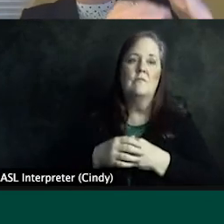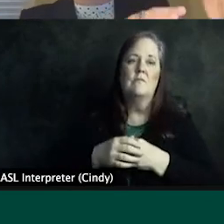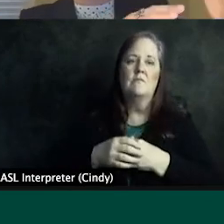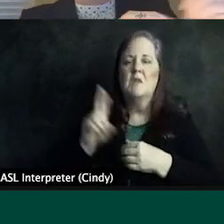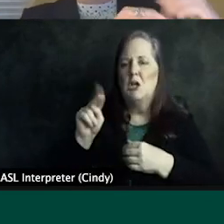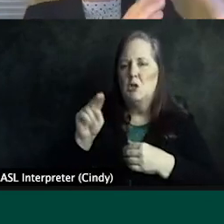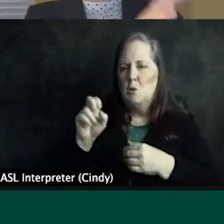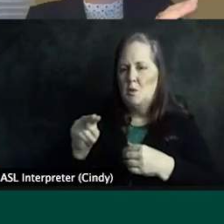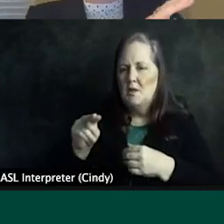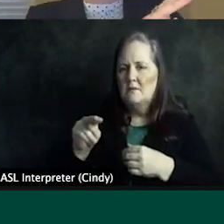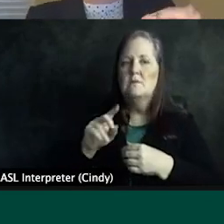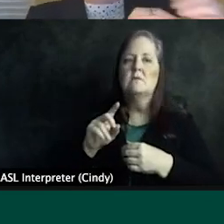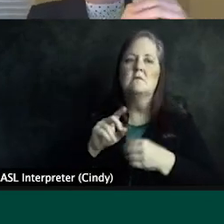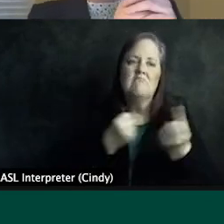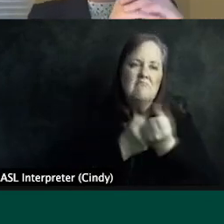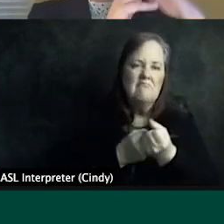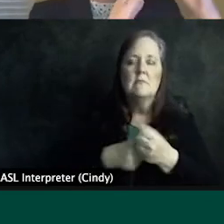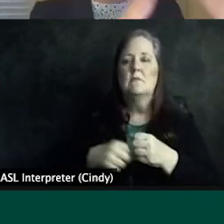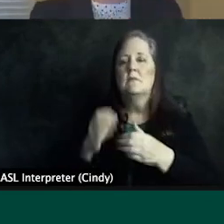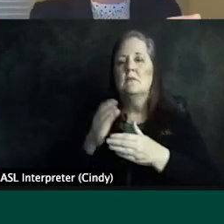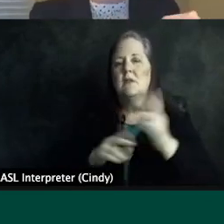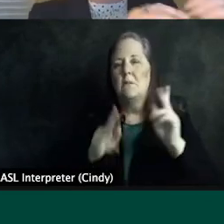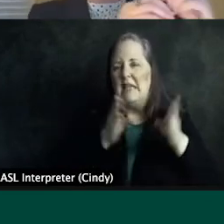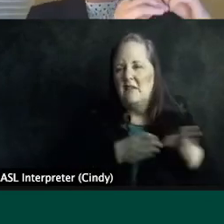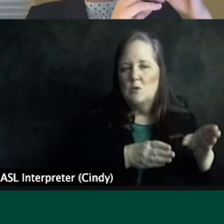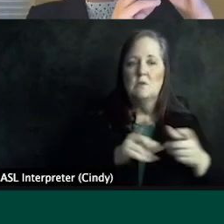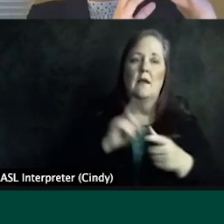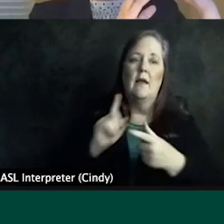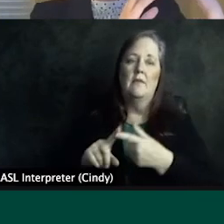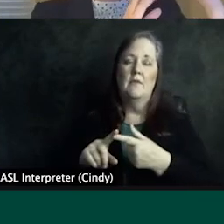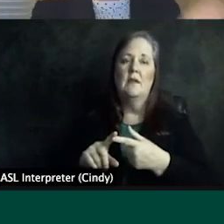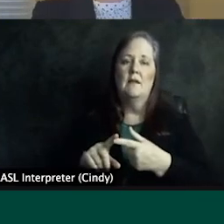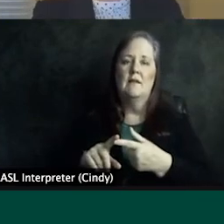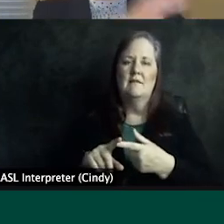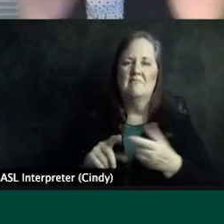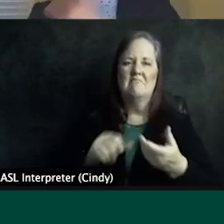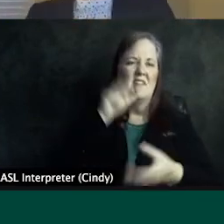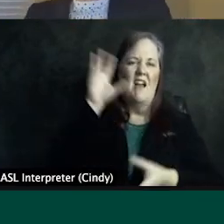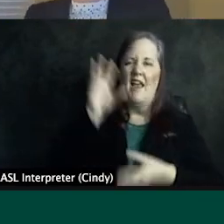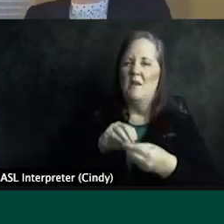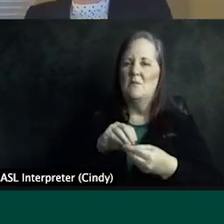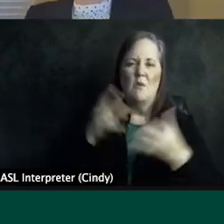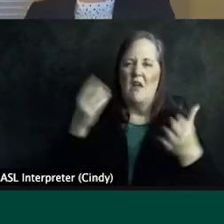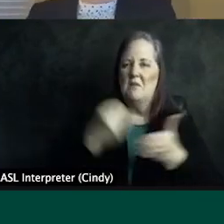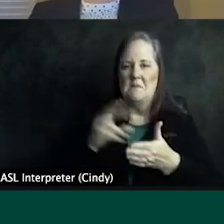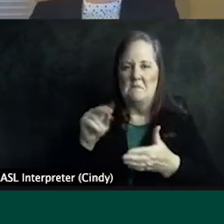medium risk for a certain type of crime, or it's like a medium risk for committing another crime, or specifically failing to appear.